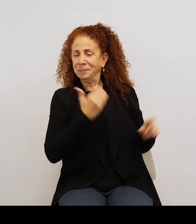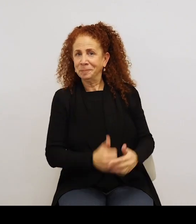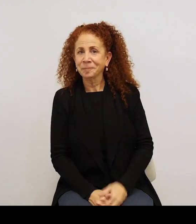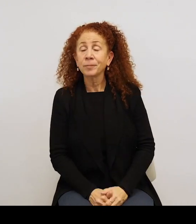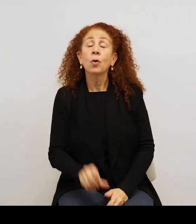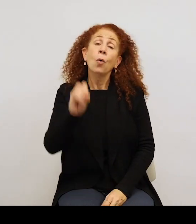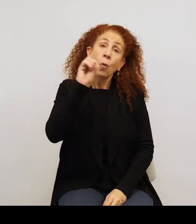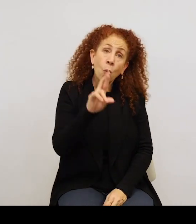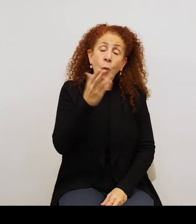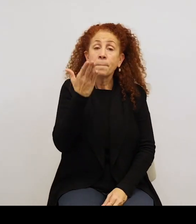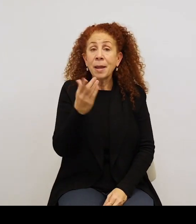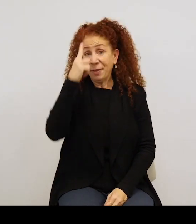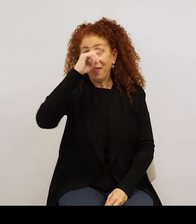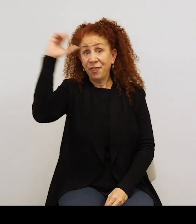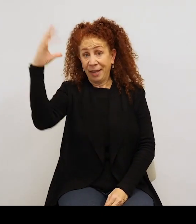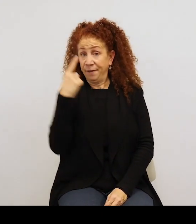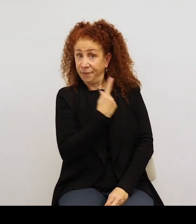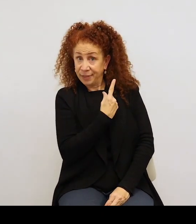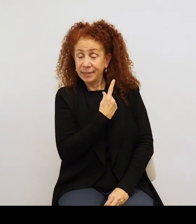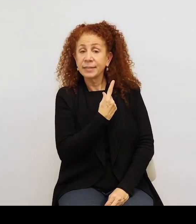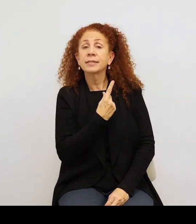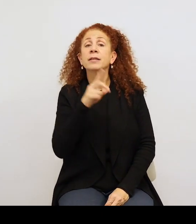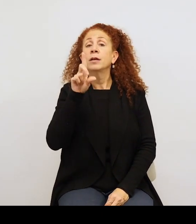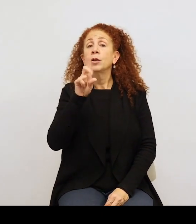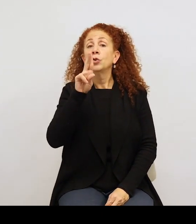Or you might also think cities like Dubai.